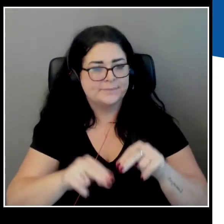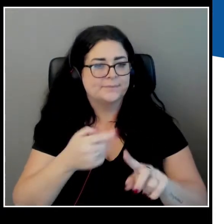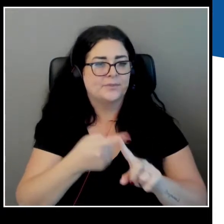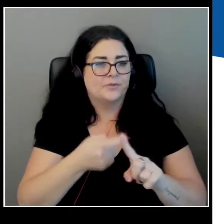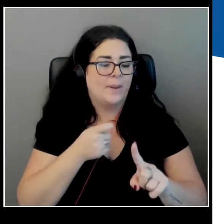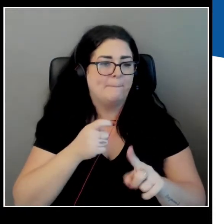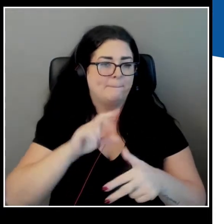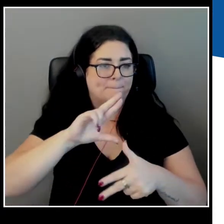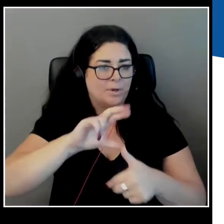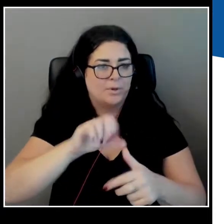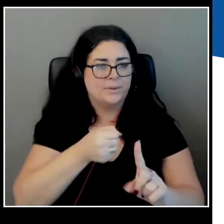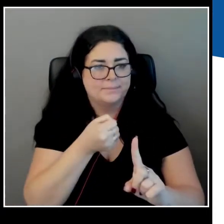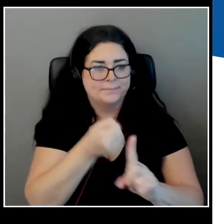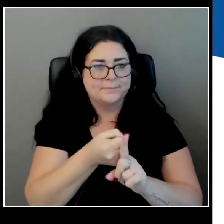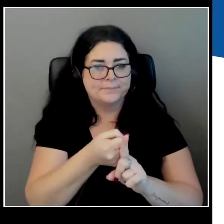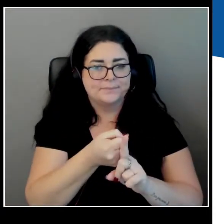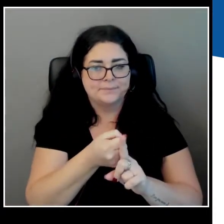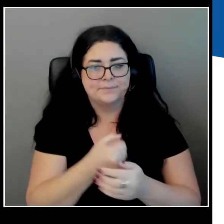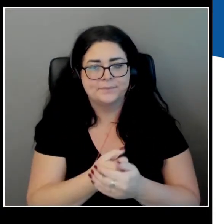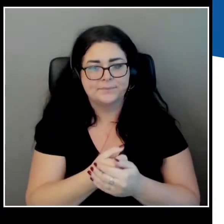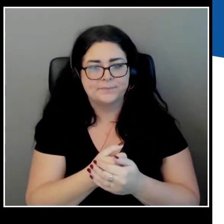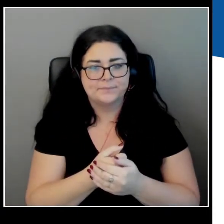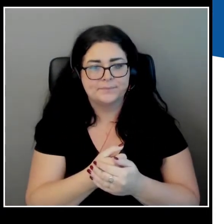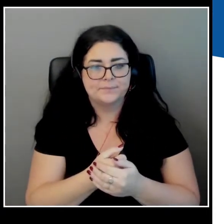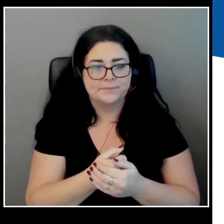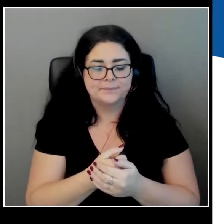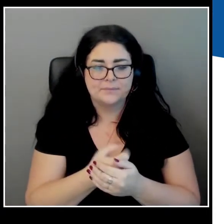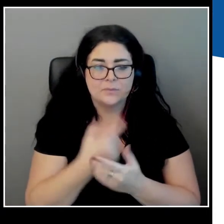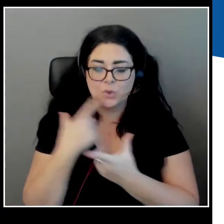Investing in our communities means investing in our employees.